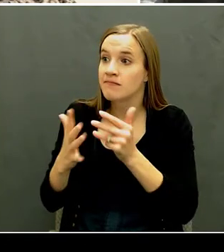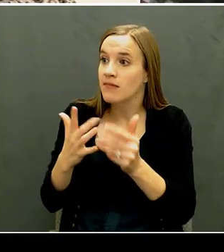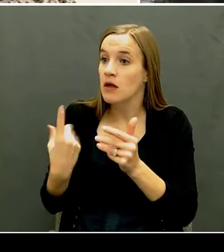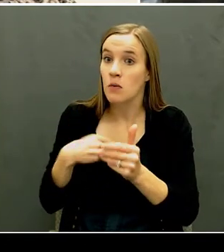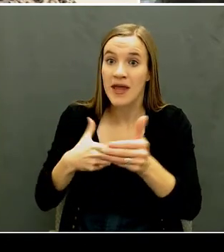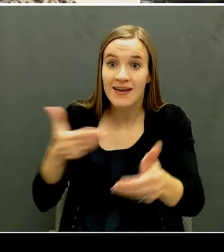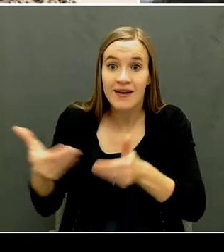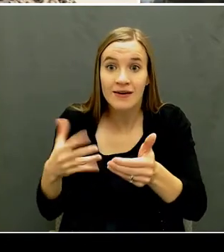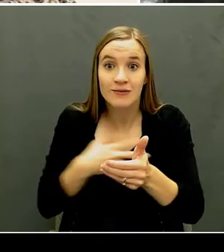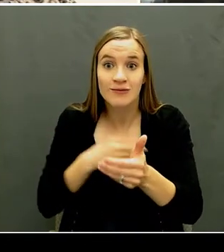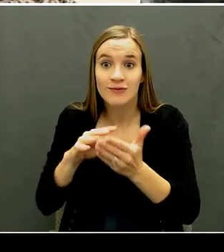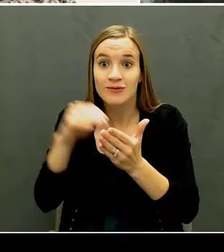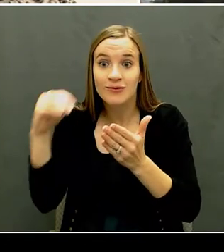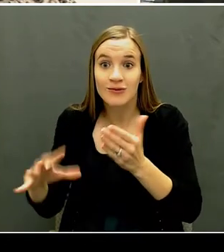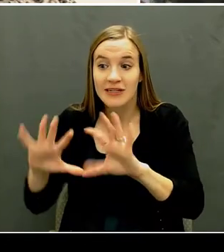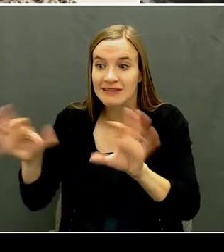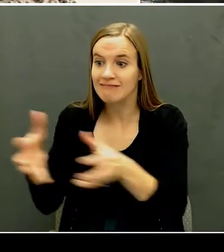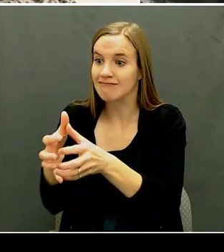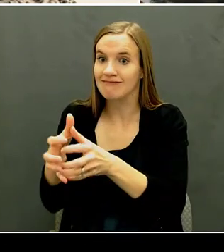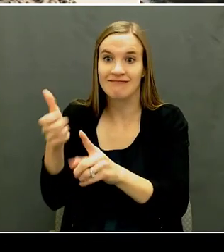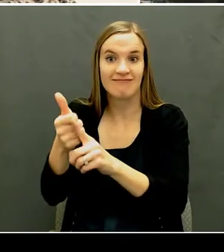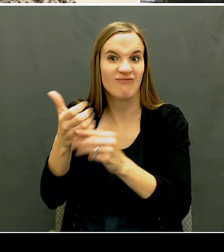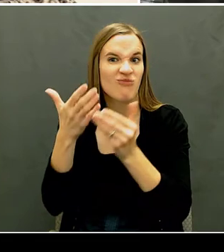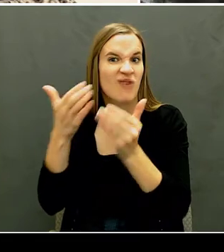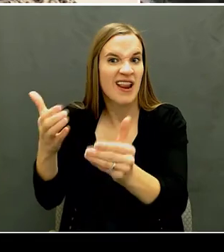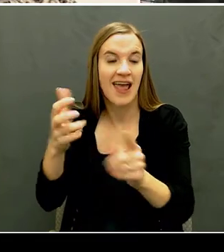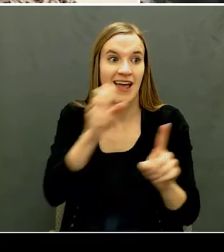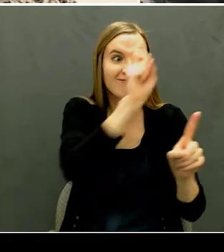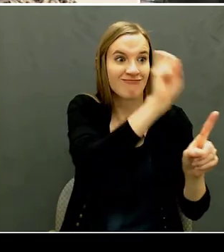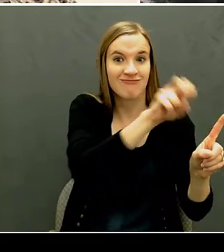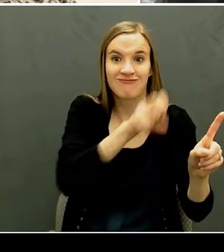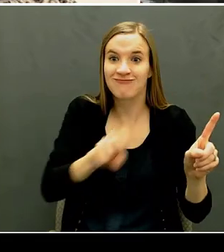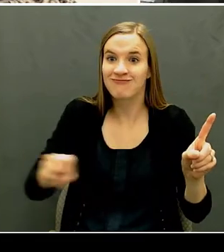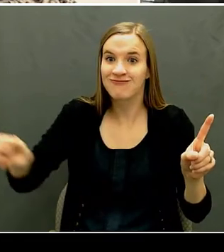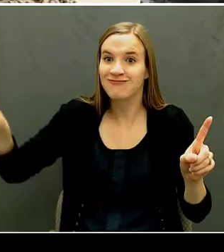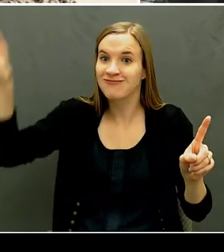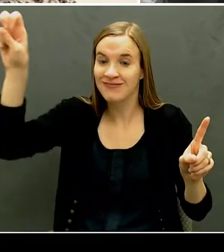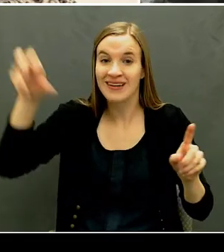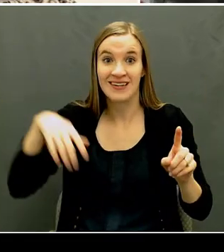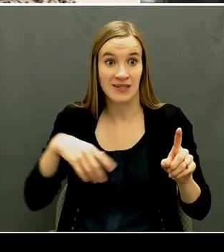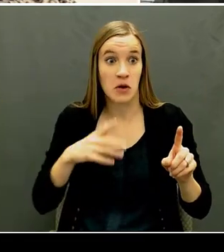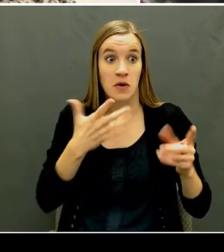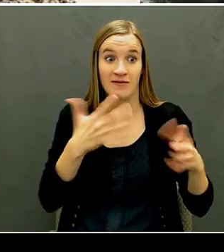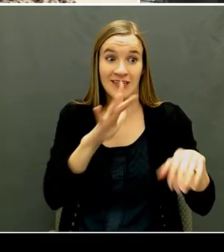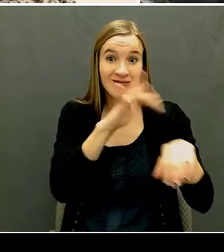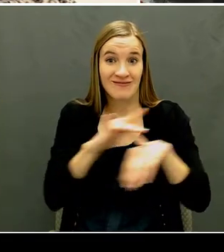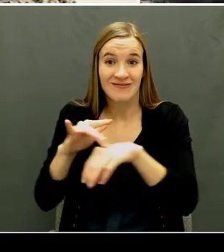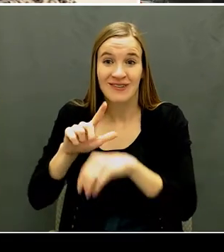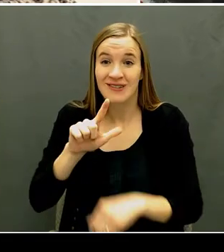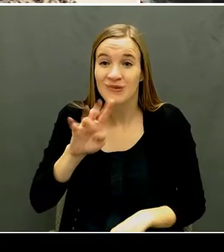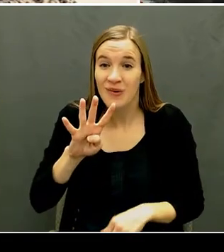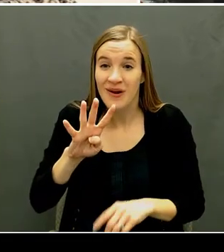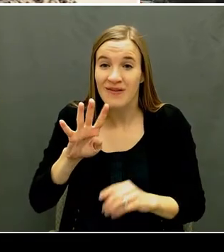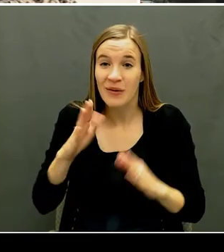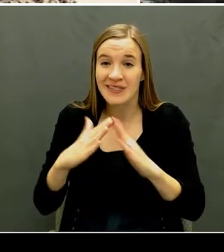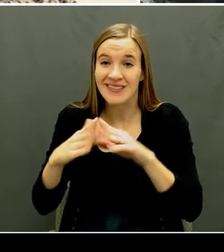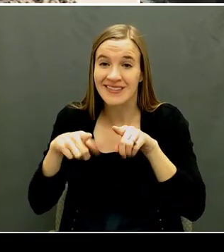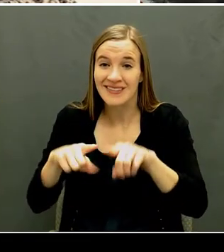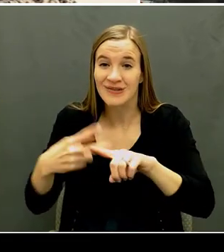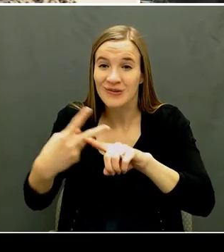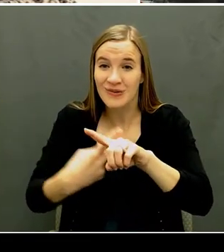thing you know, they hit the road 24 days, 24 cities in two months, came through DC went to the